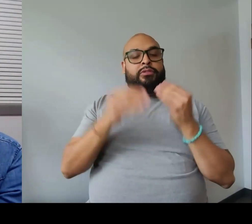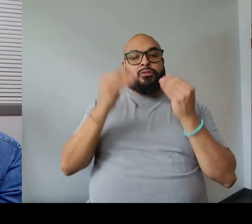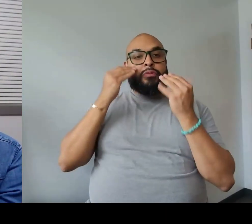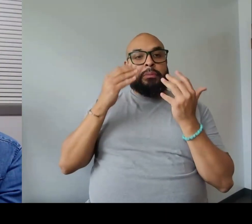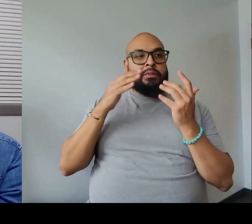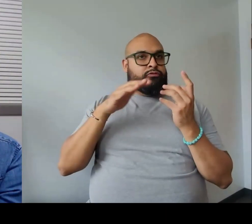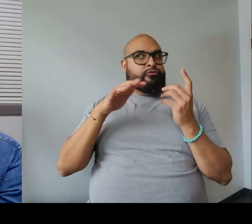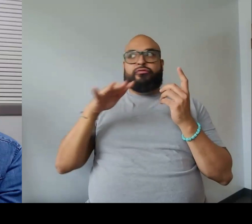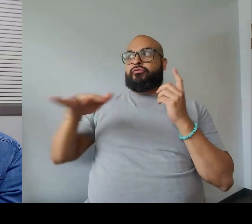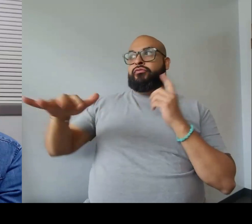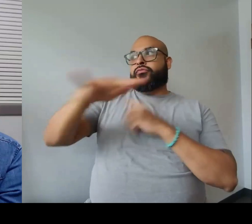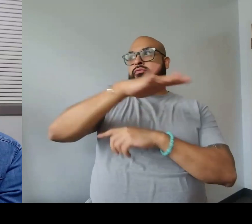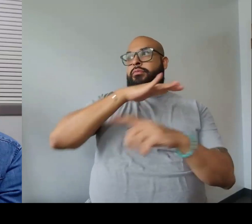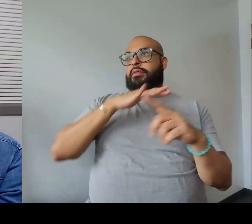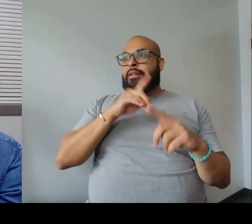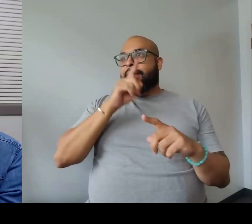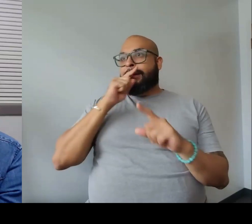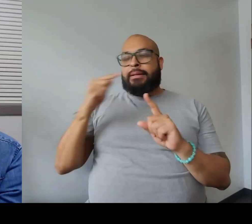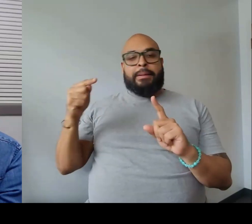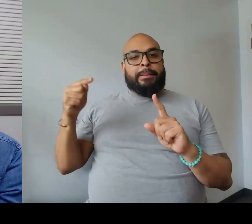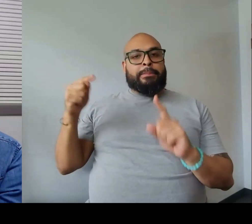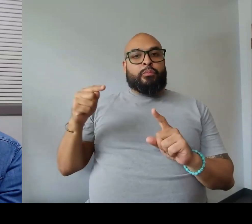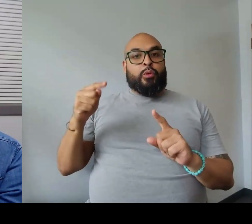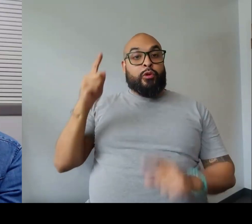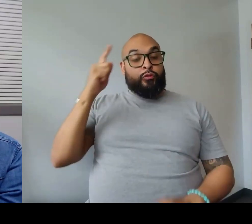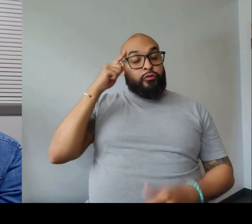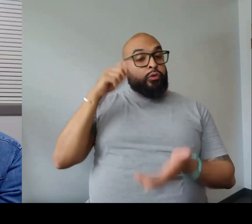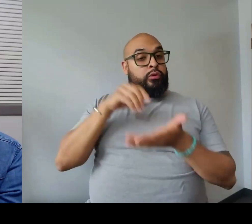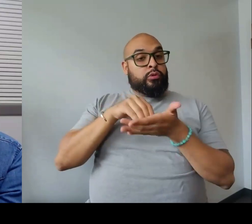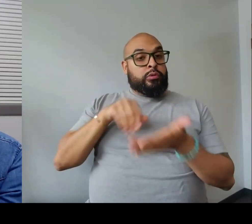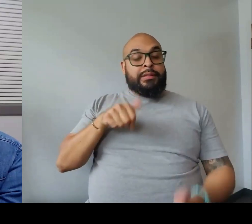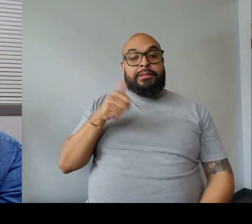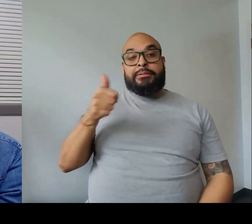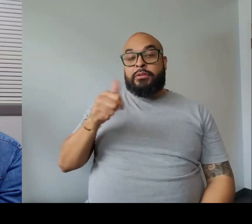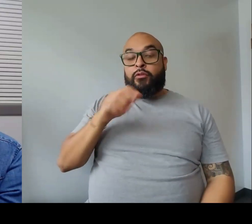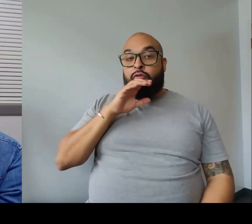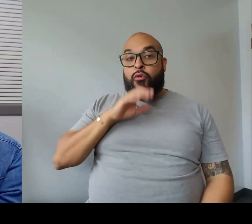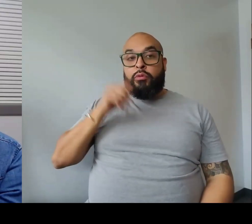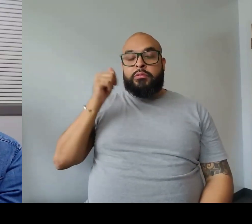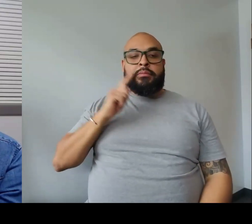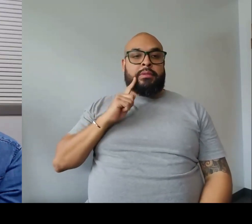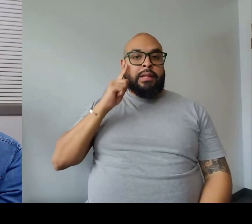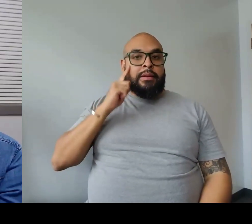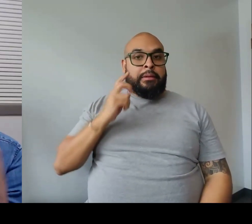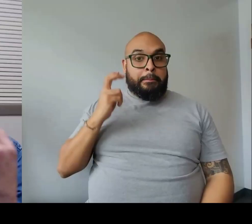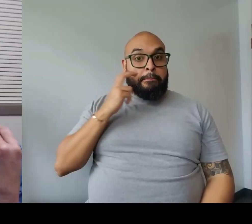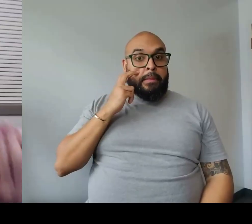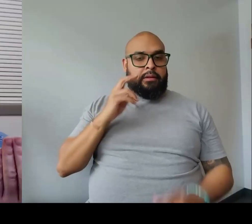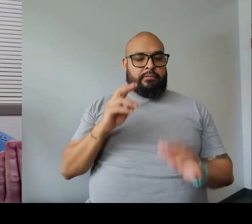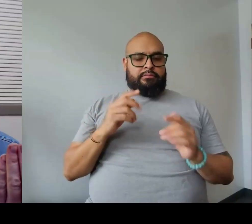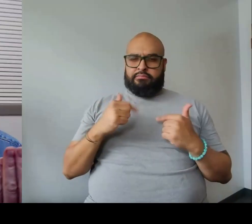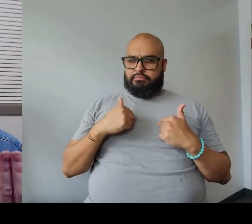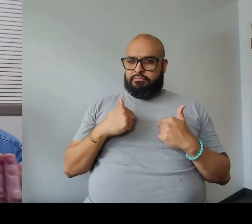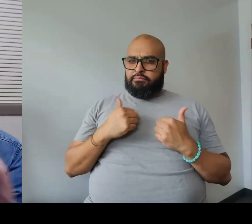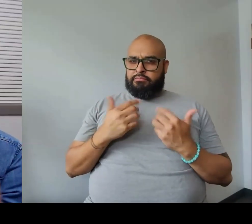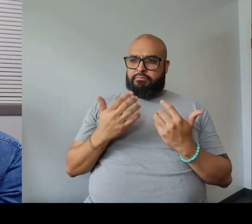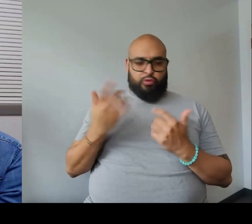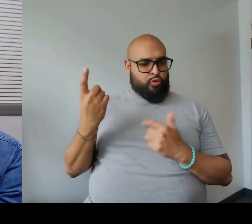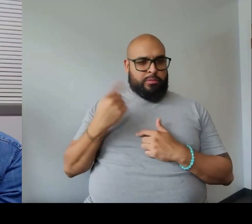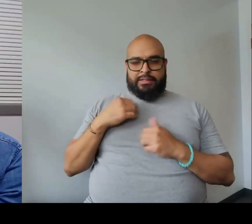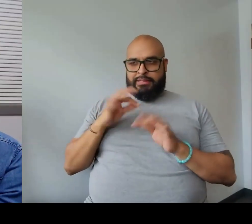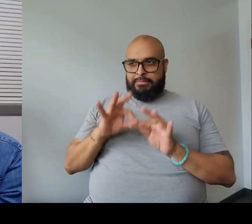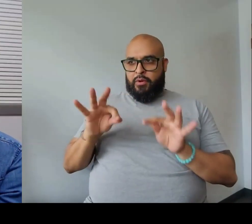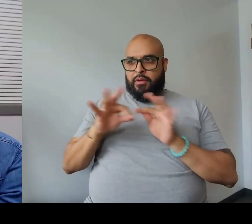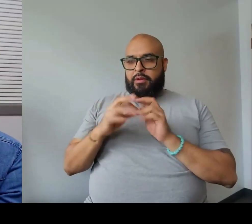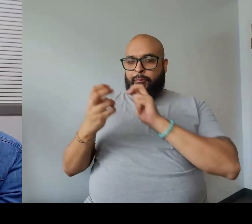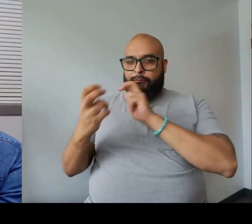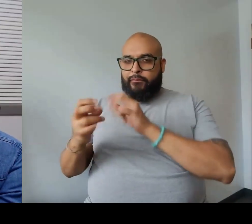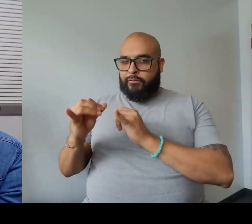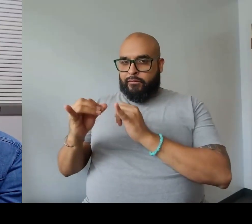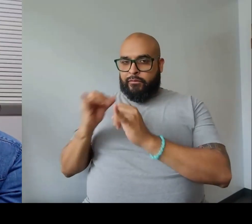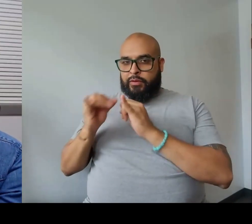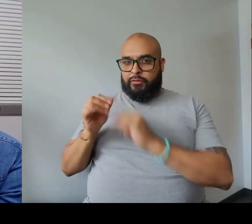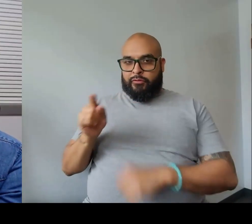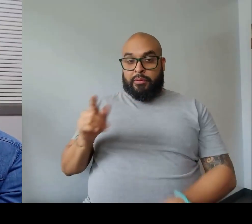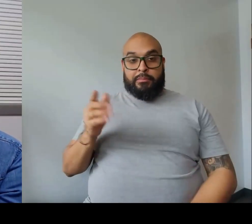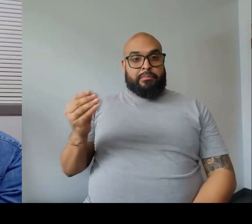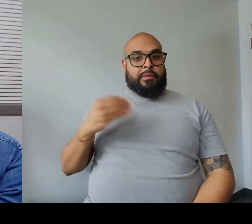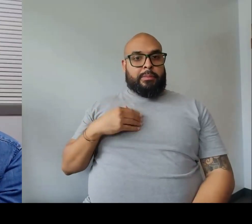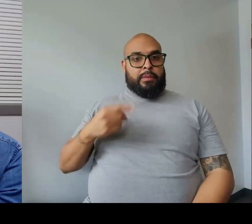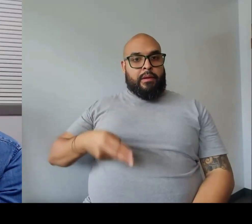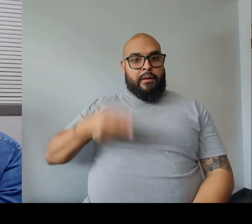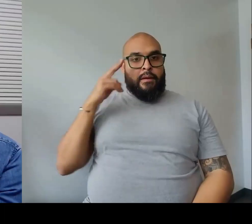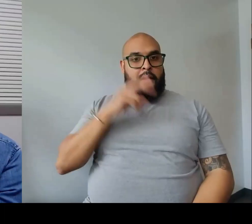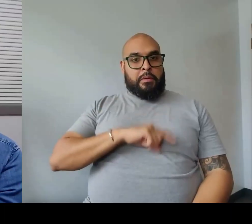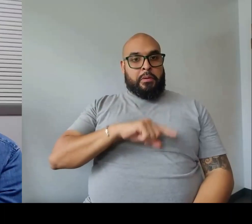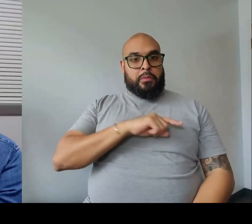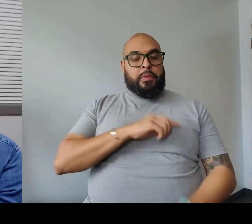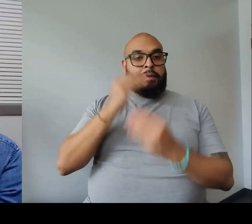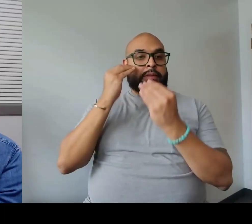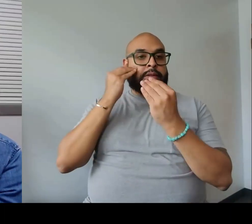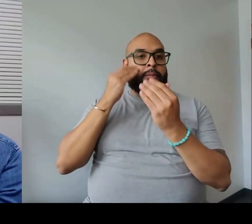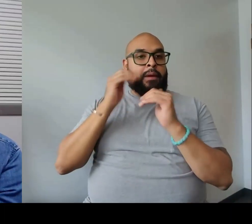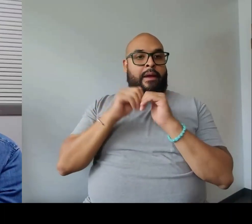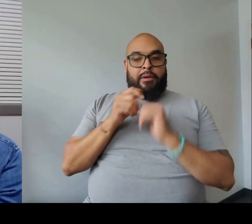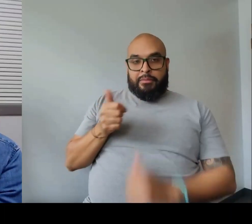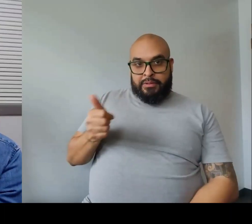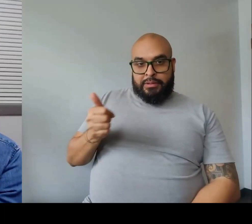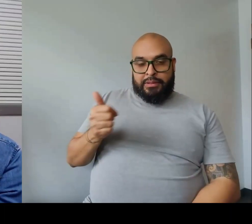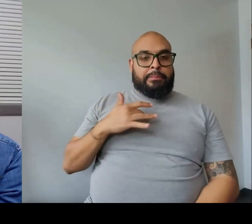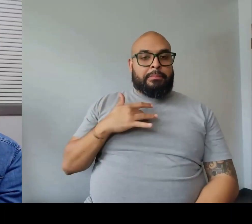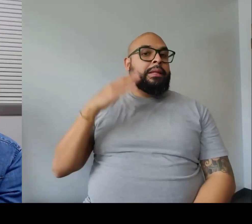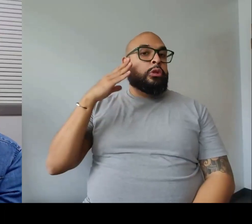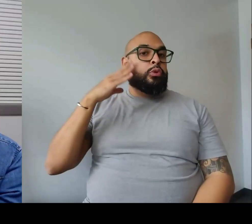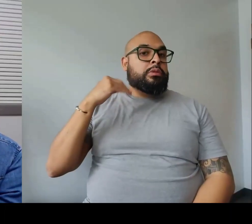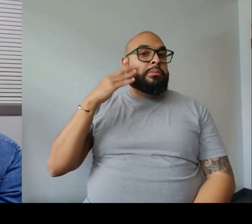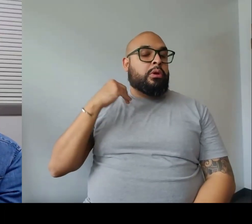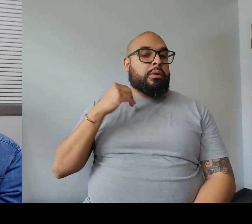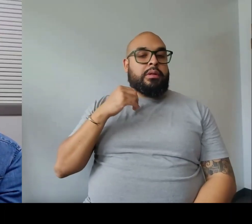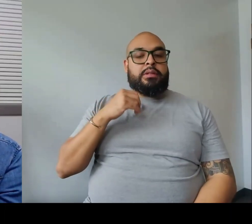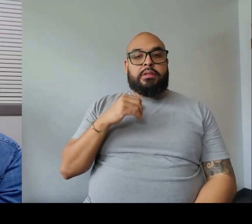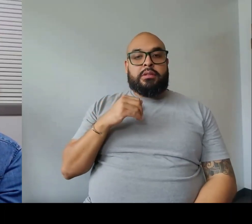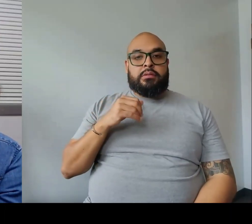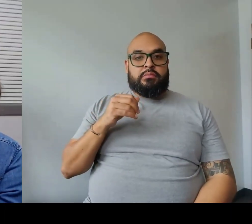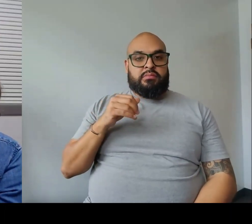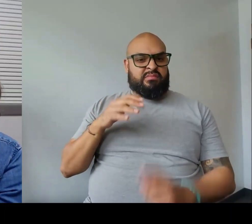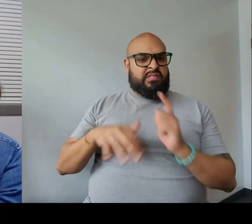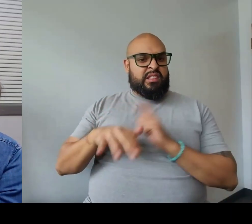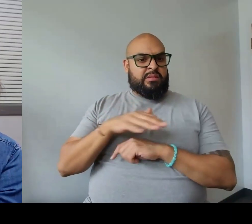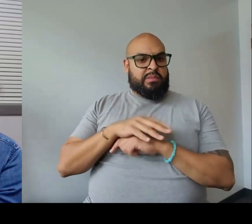And at the end of the day with older students who are deafblind, I always want to interview them because they give me such high quality information about how they experience the spaces where they're learning.